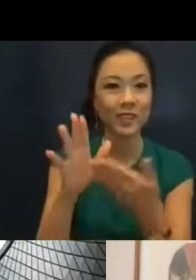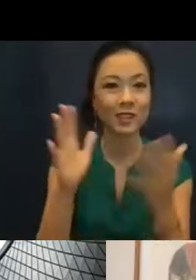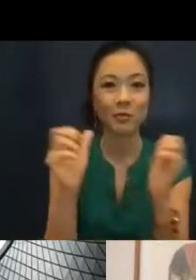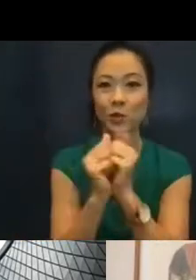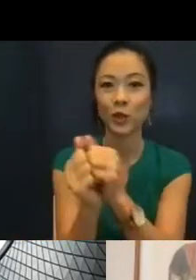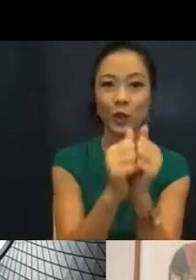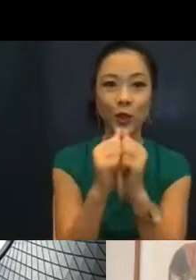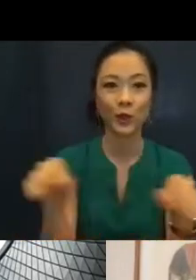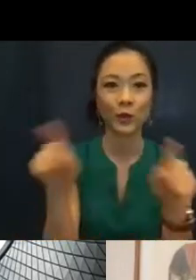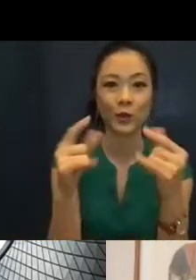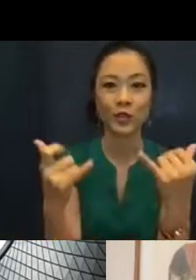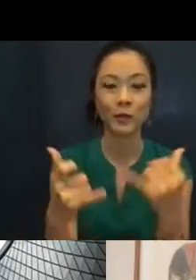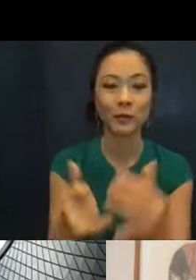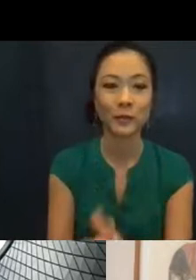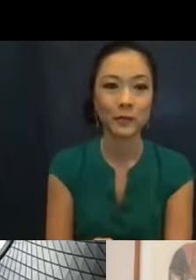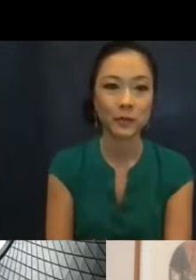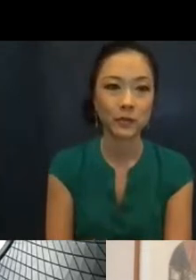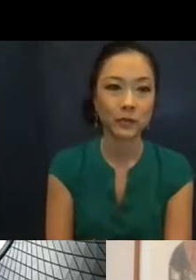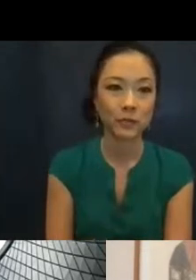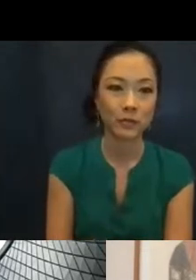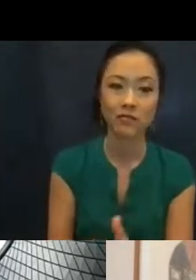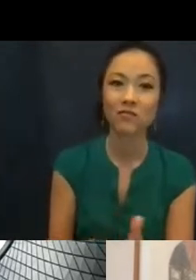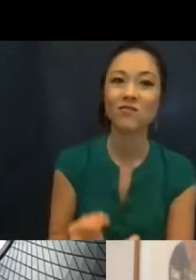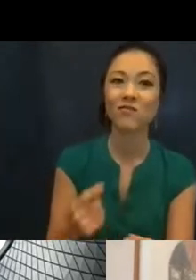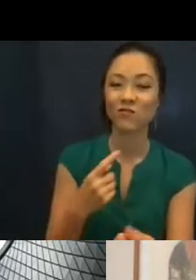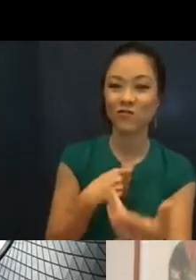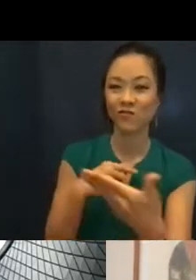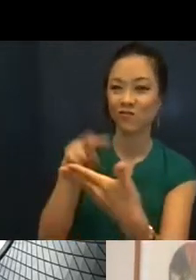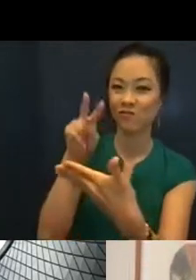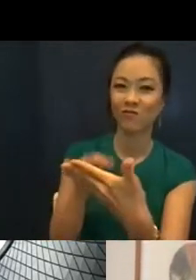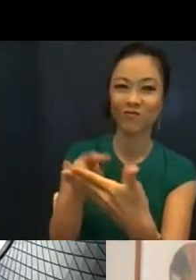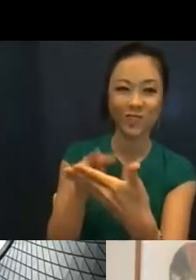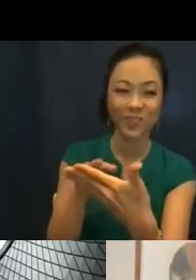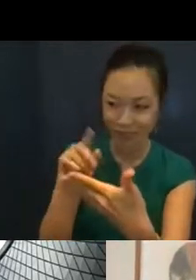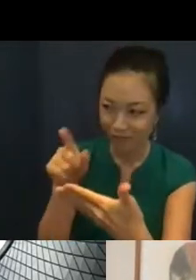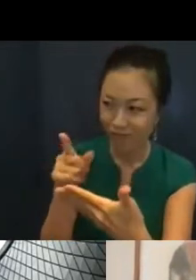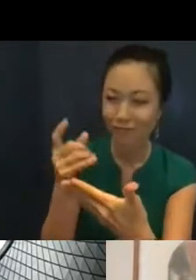I'm gesturing towards your image. Can we now hear from Gabri?